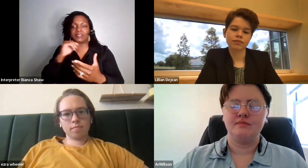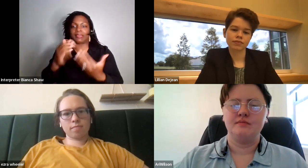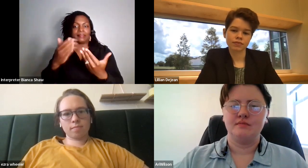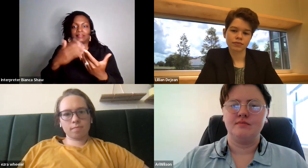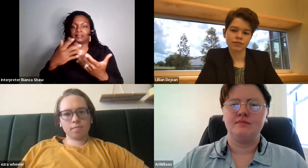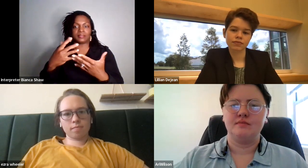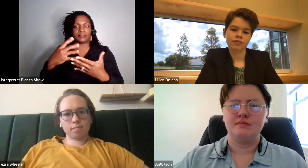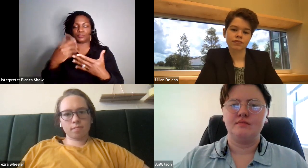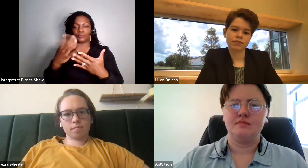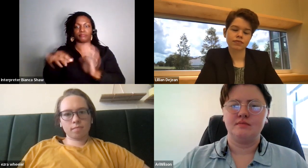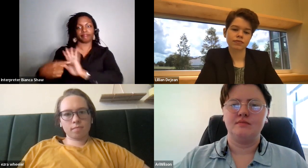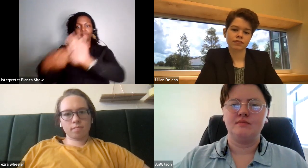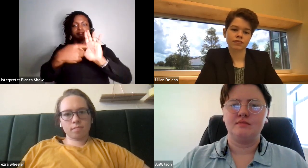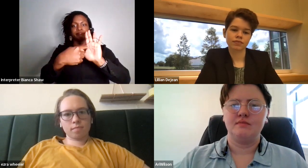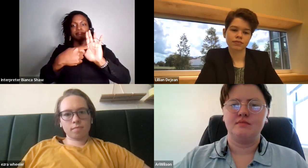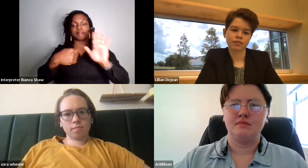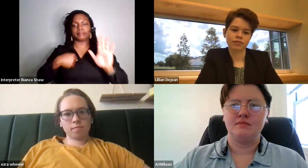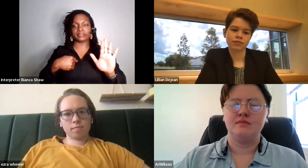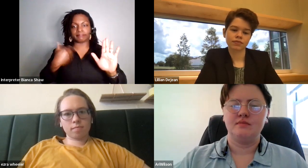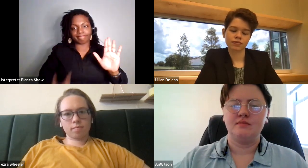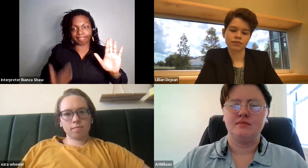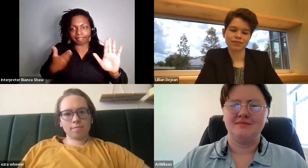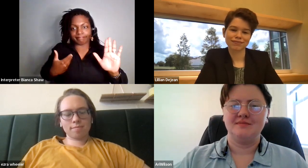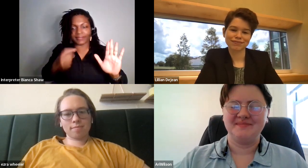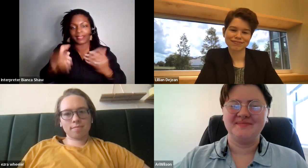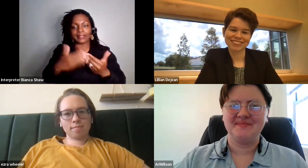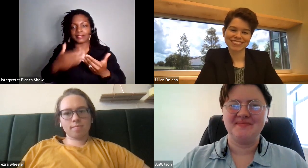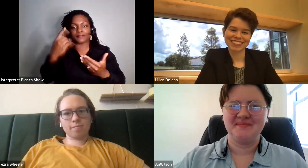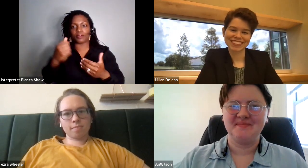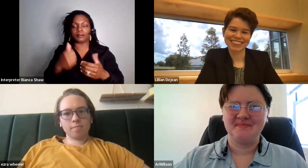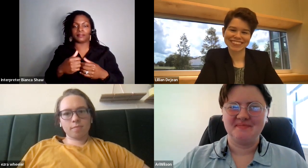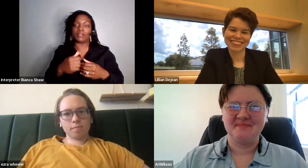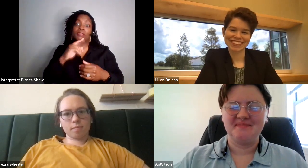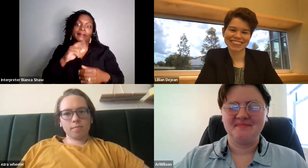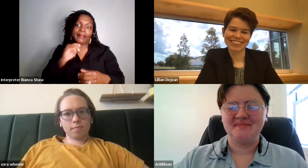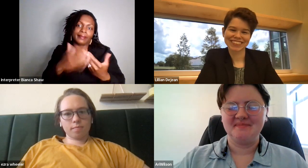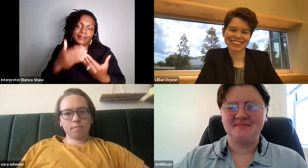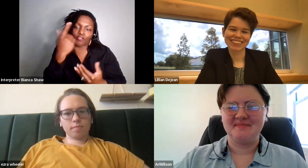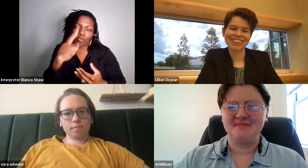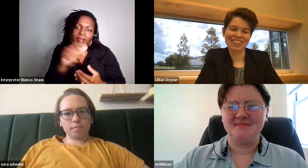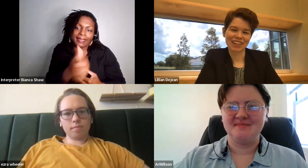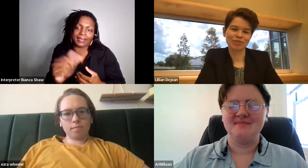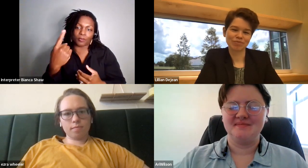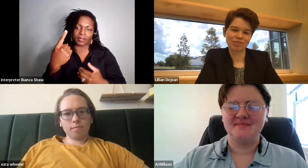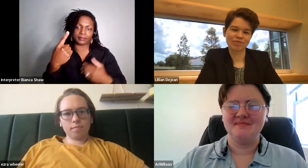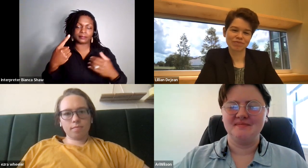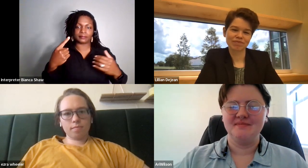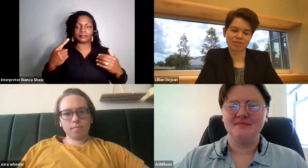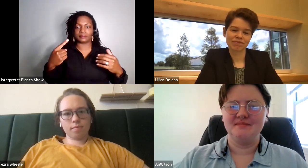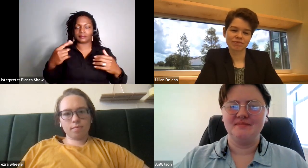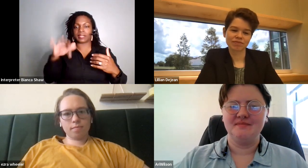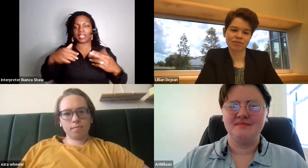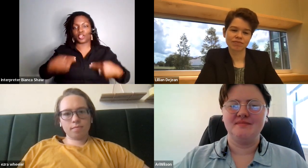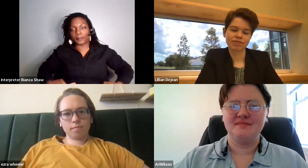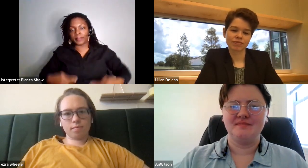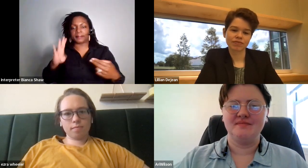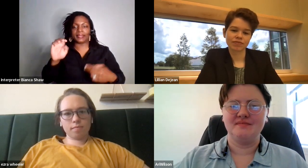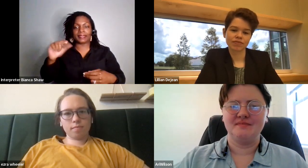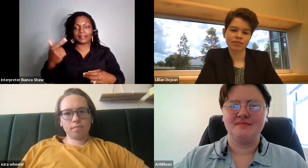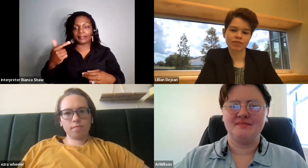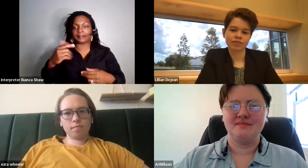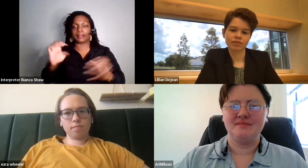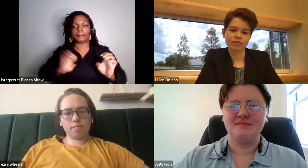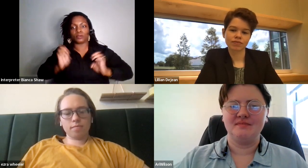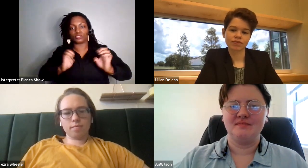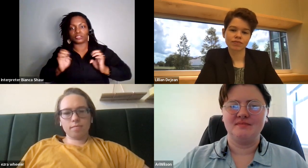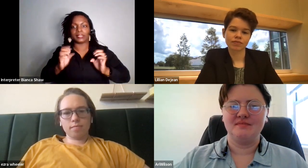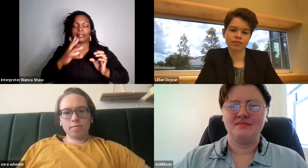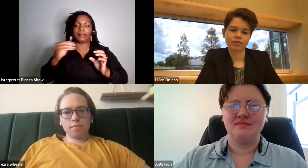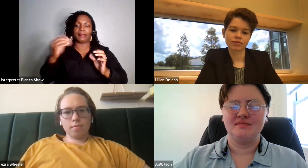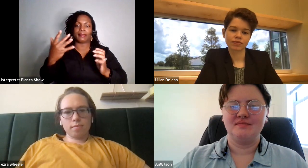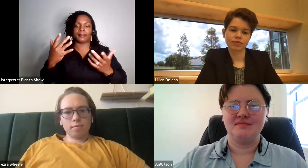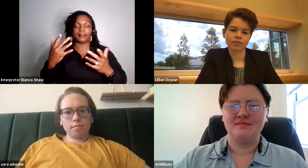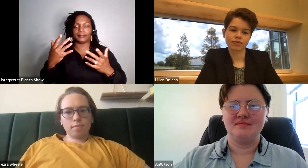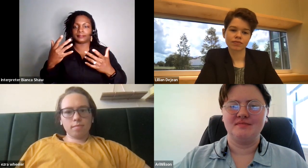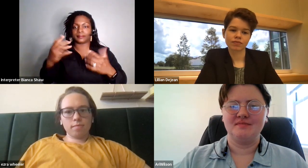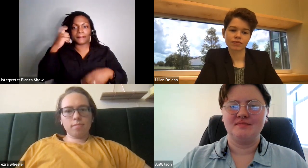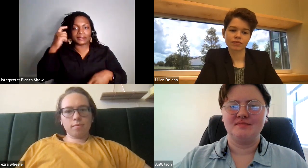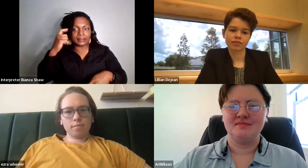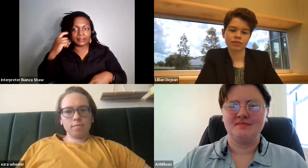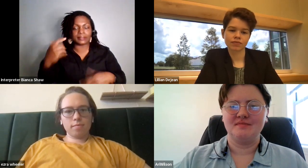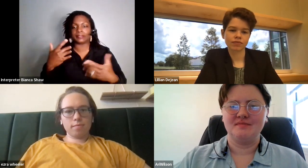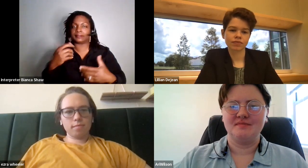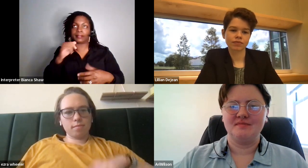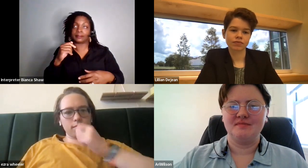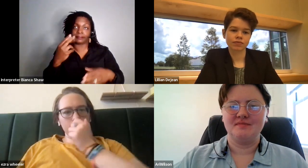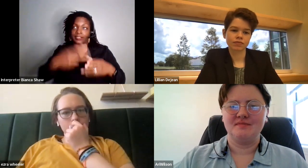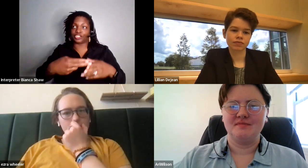You know for anyone I don't think I don't think it's easy to come out for anyone just just being a human being emotionally and mentally, and then, not to mention it behaviorally, but definitely is hard it